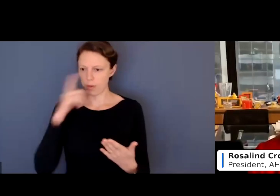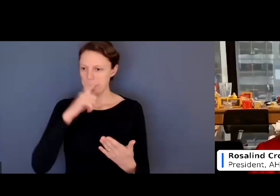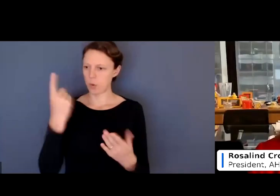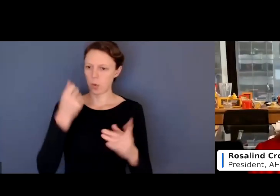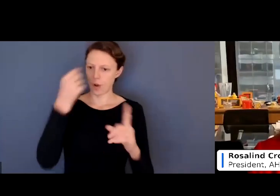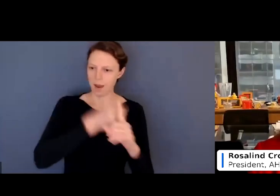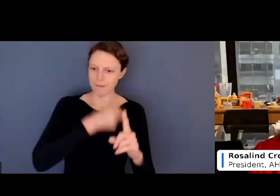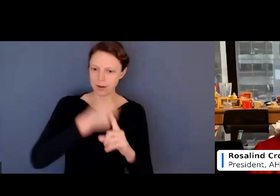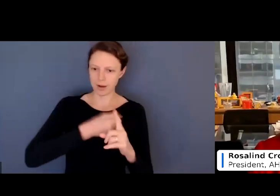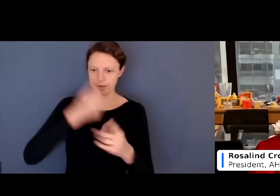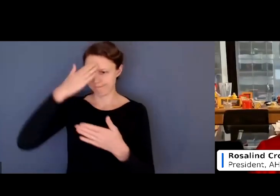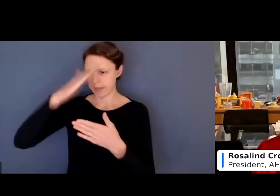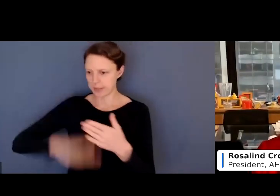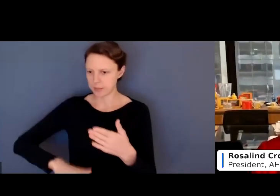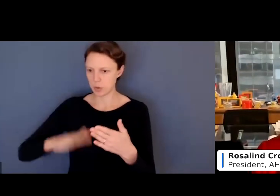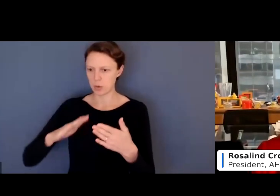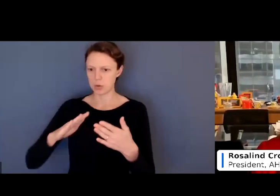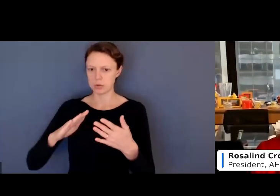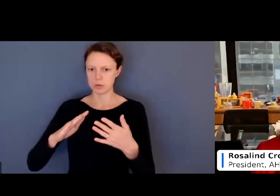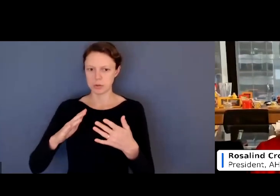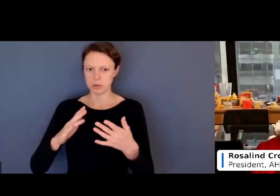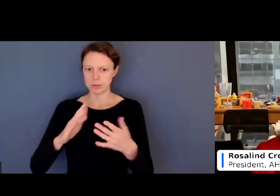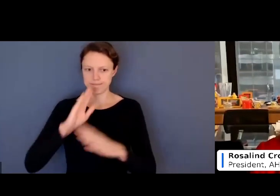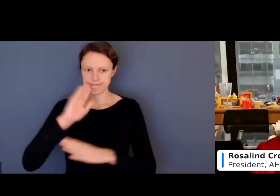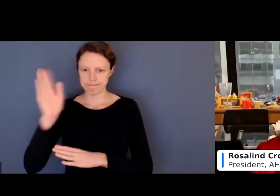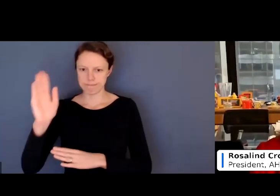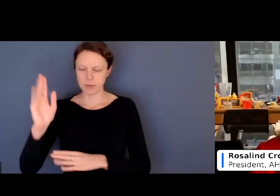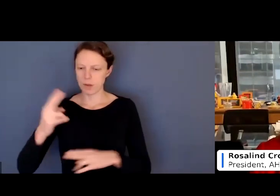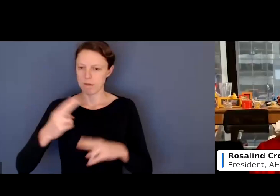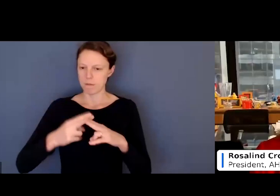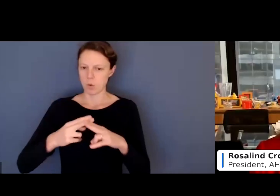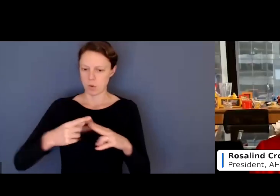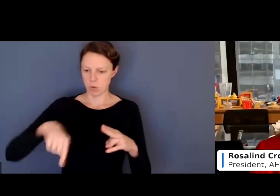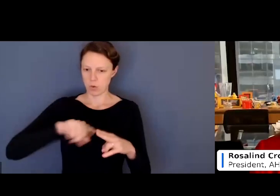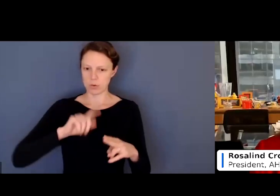Time to share their insights and wisdom with us.